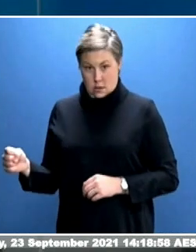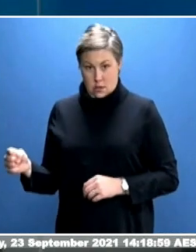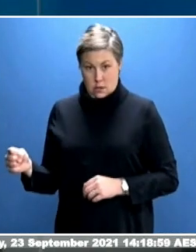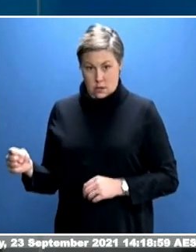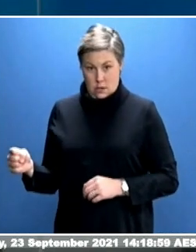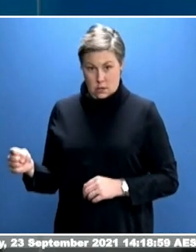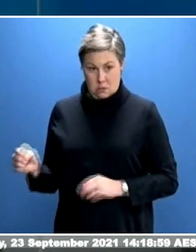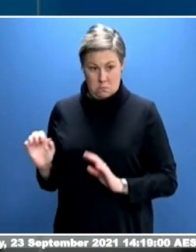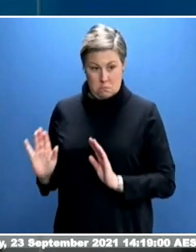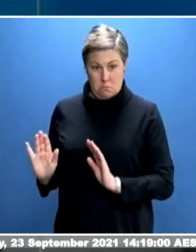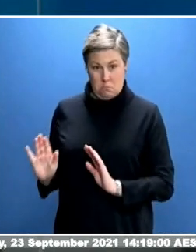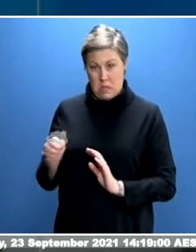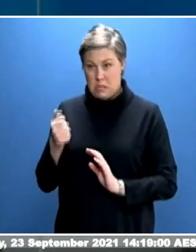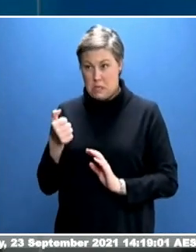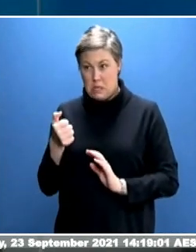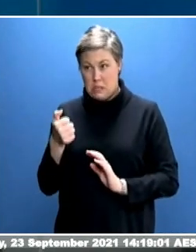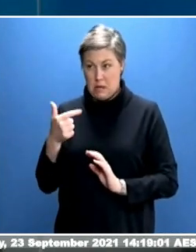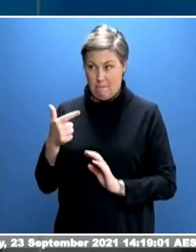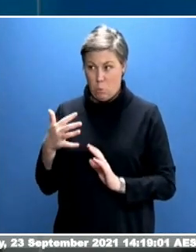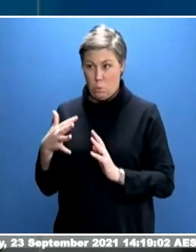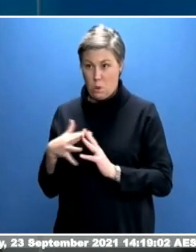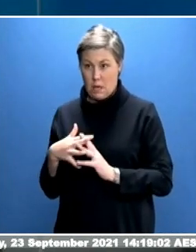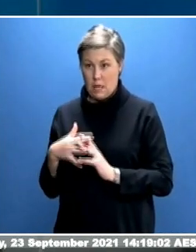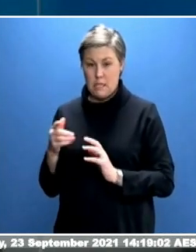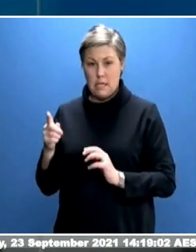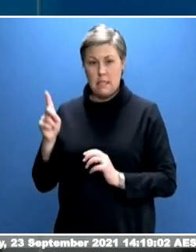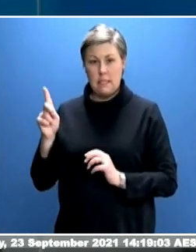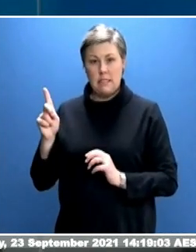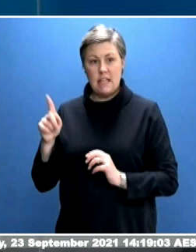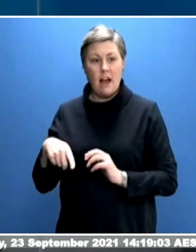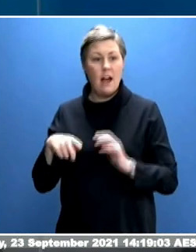about six or seven weeks started having a lot of outings, and they got